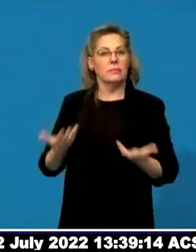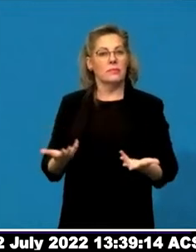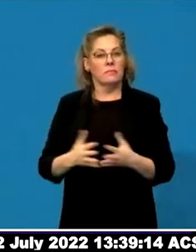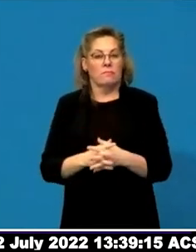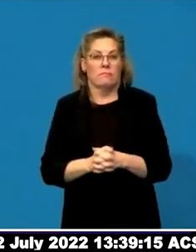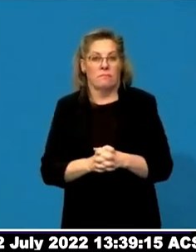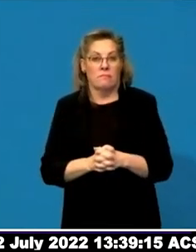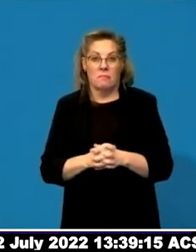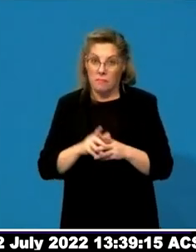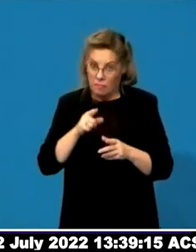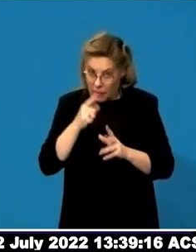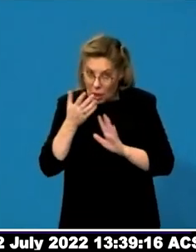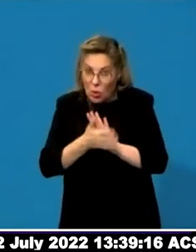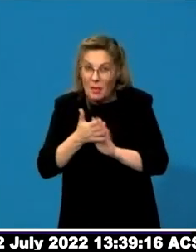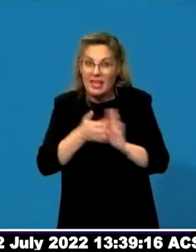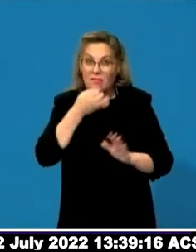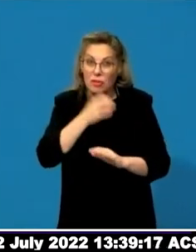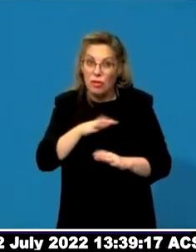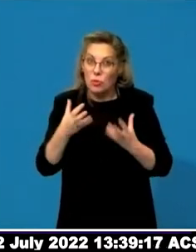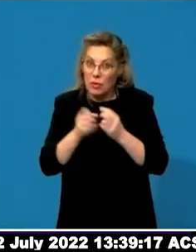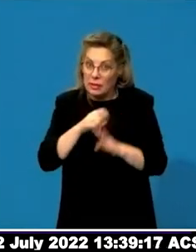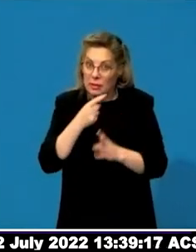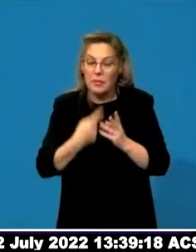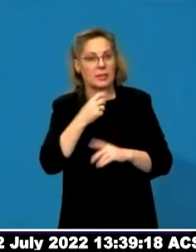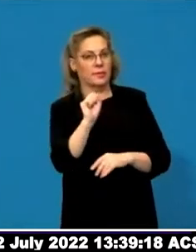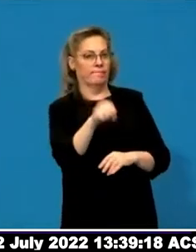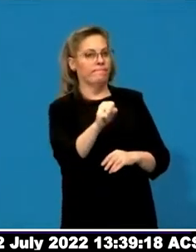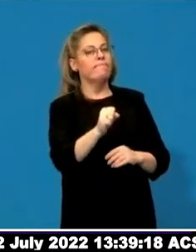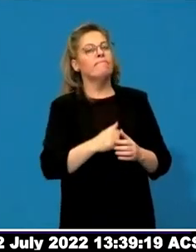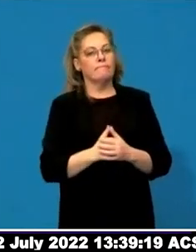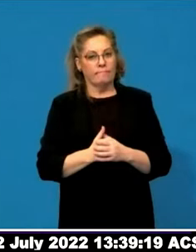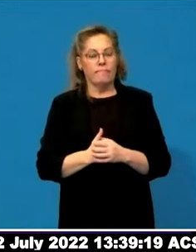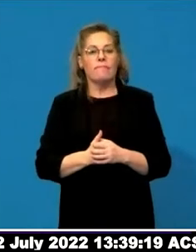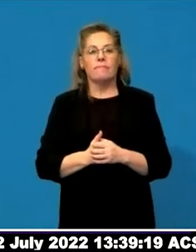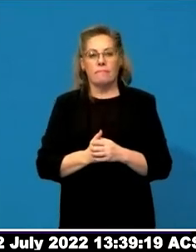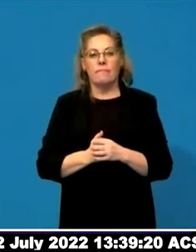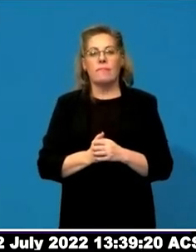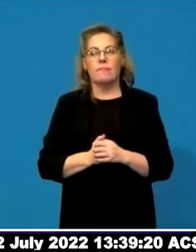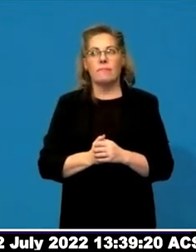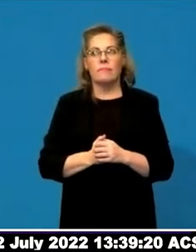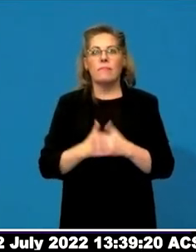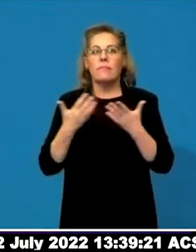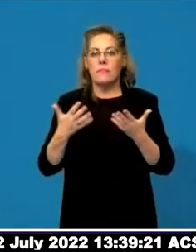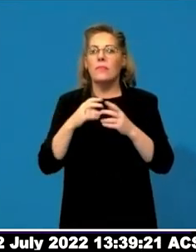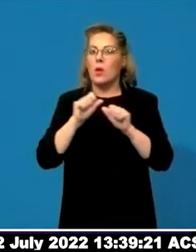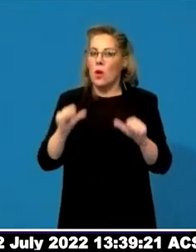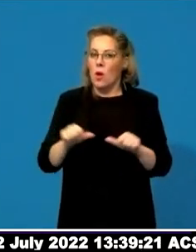MS McRAE: That's correct. MS McMAHON: Now, I might just move on now to talk about plans, the issue that you raised earlier.